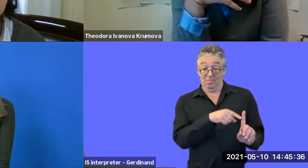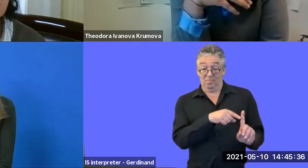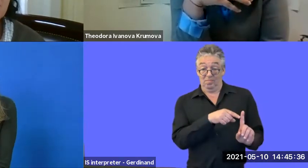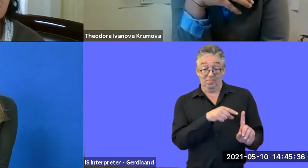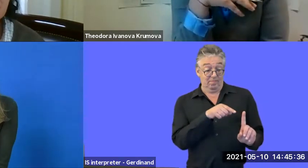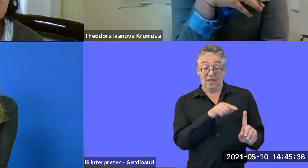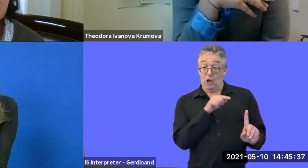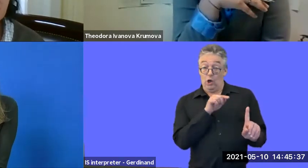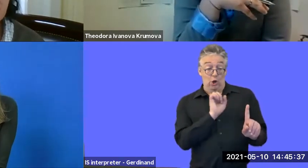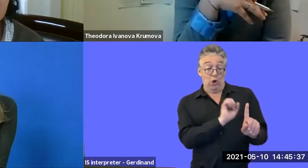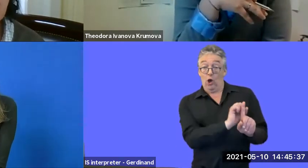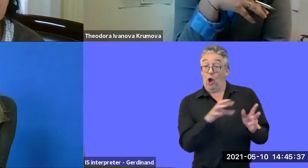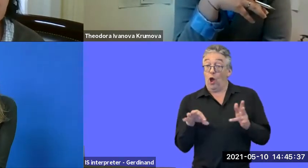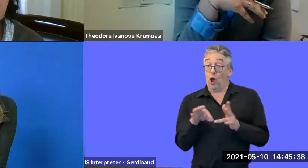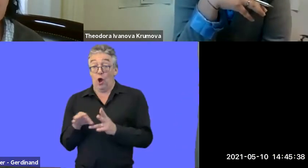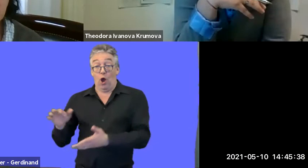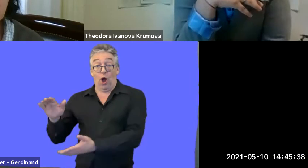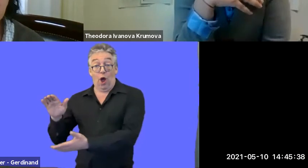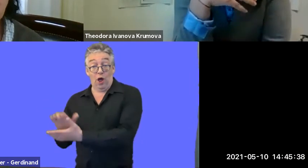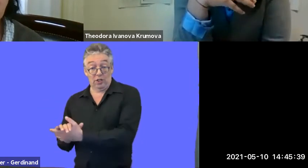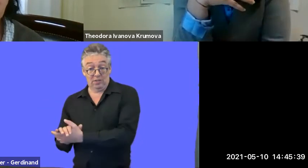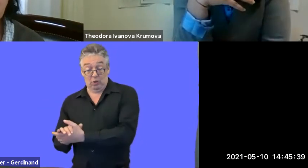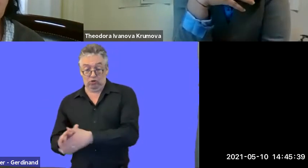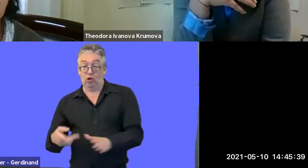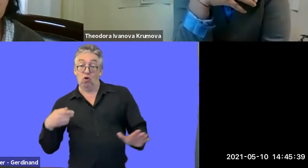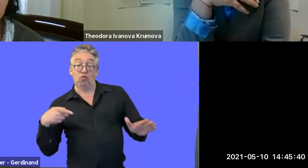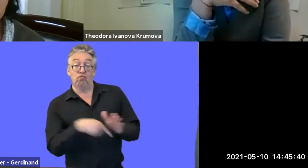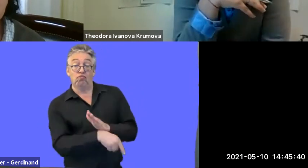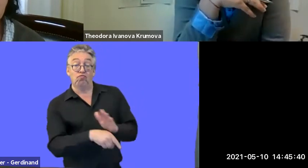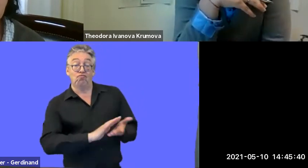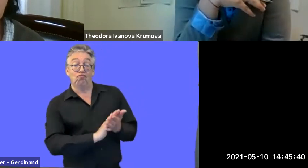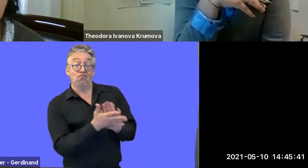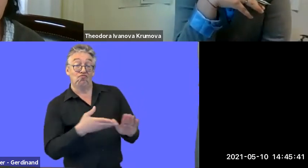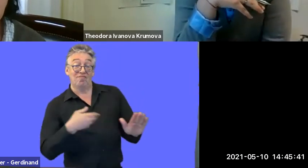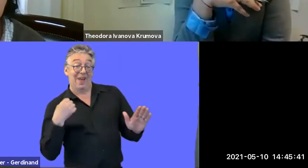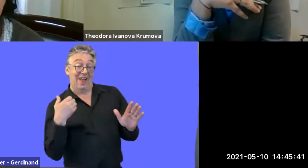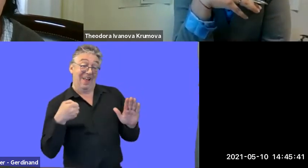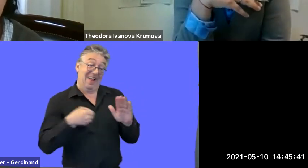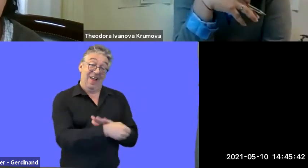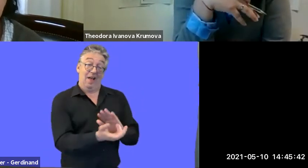it was a case against Finland, who also had a disability.